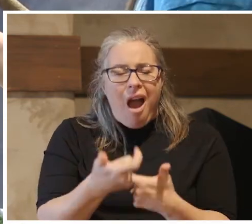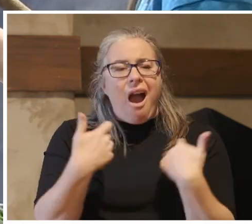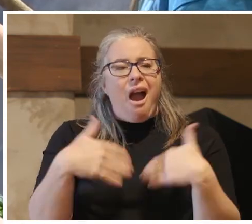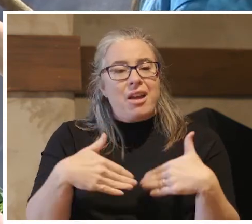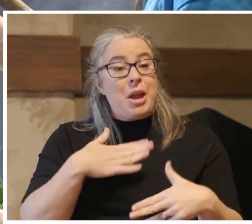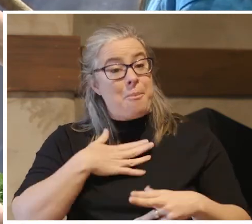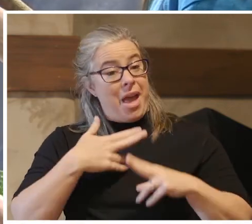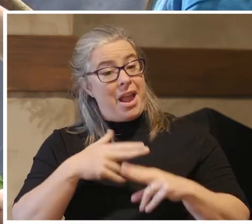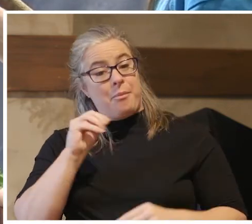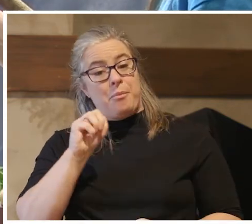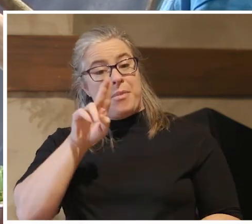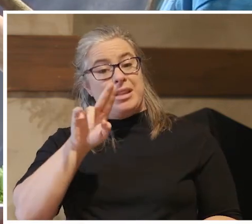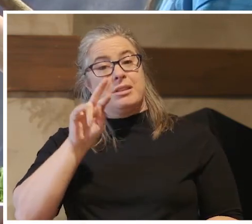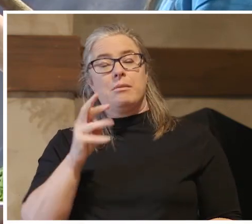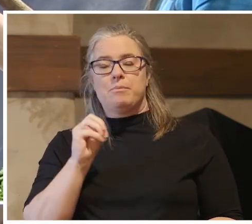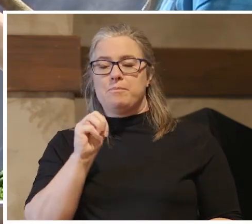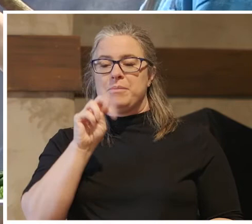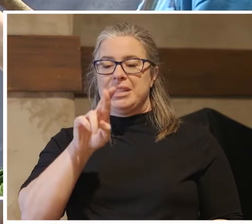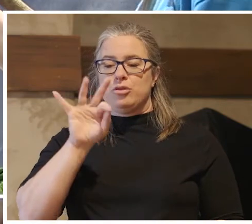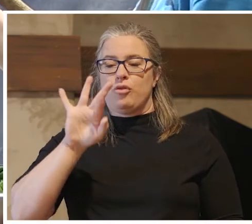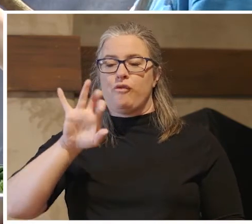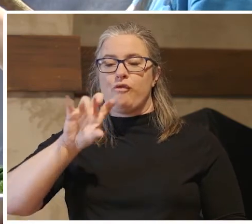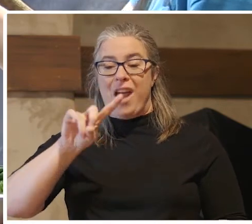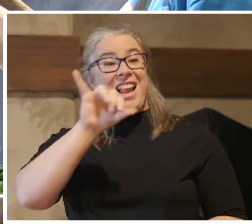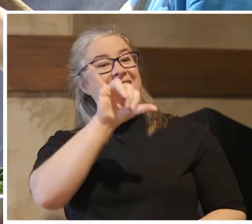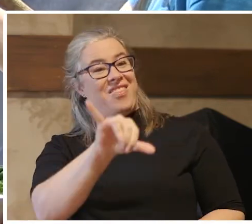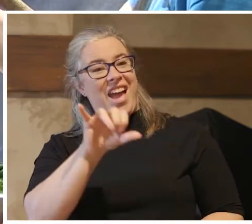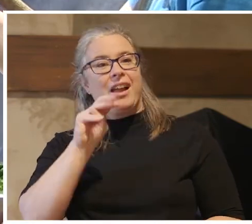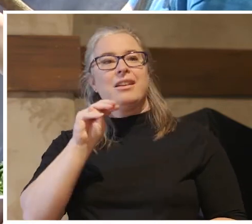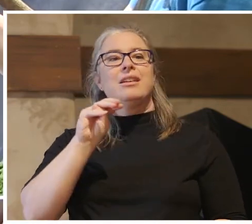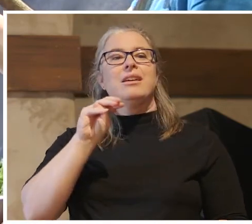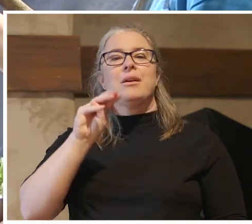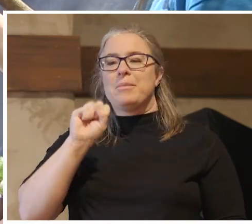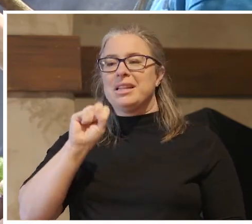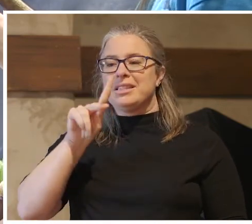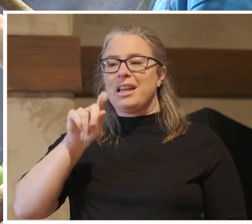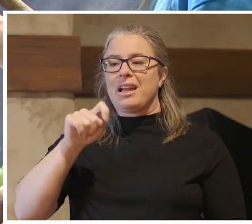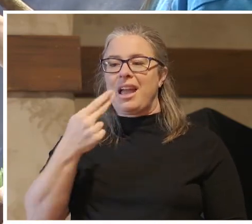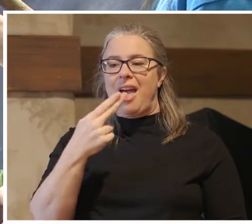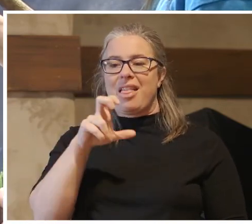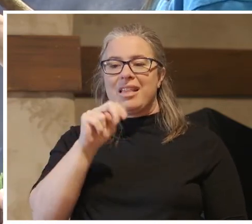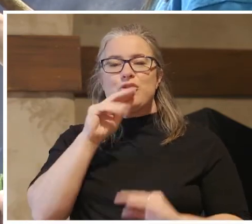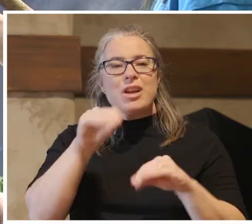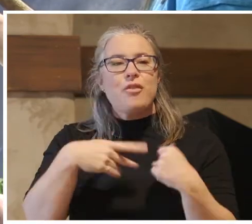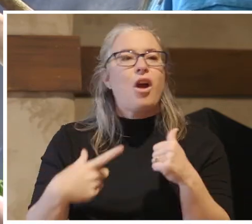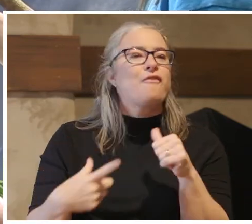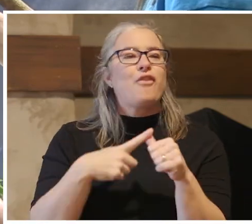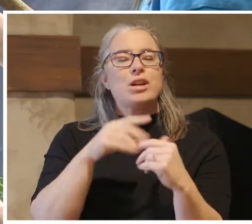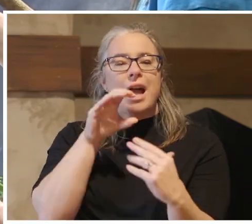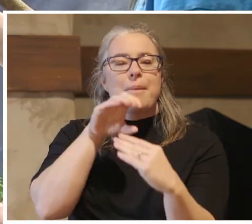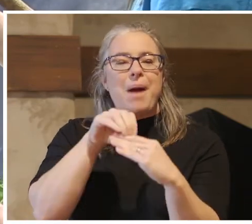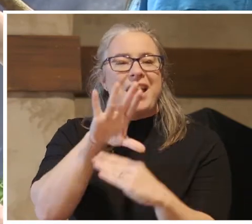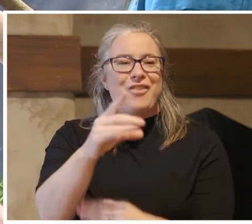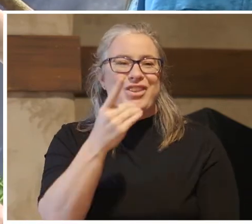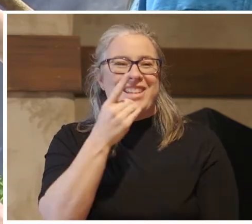Well, my name is Mr. Fred, and that is Ms. Kathleen that is giving her first bite of her dinner.